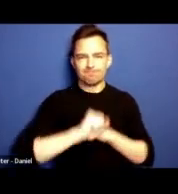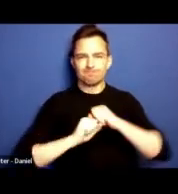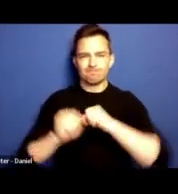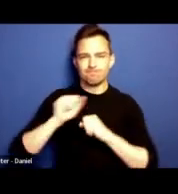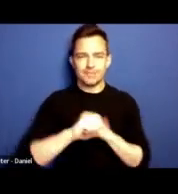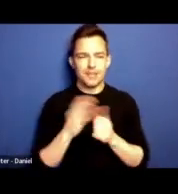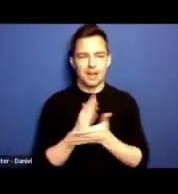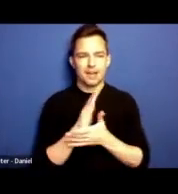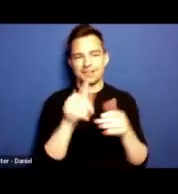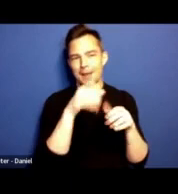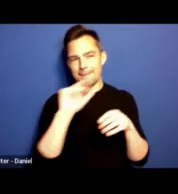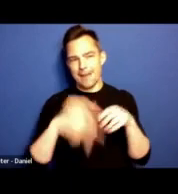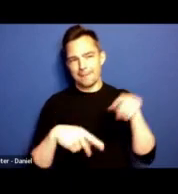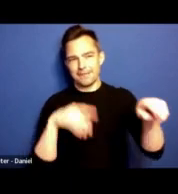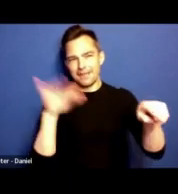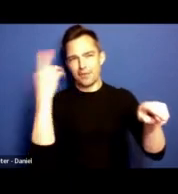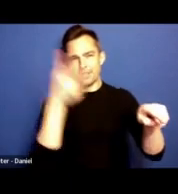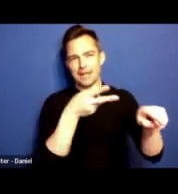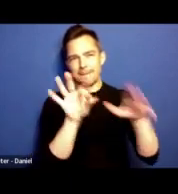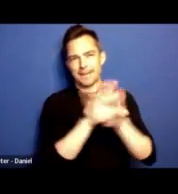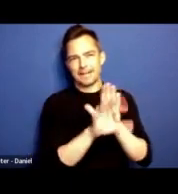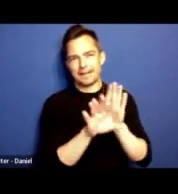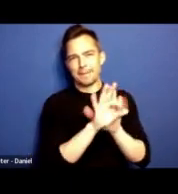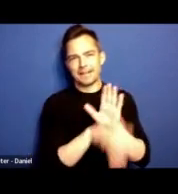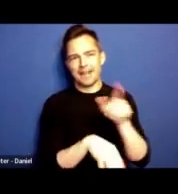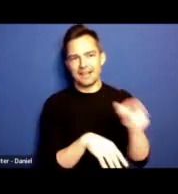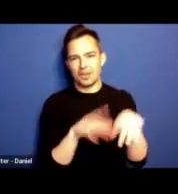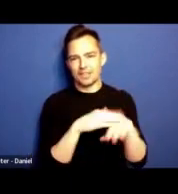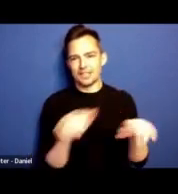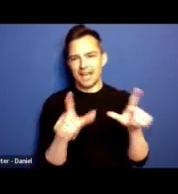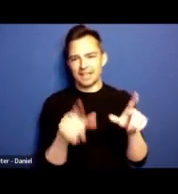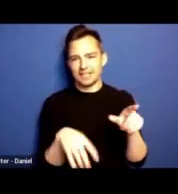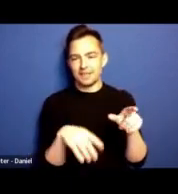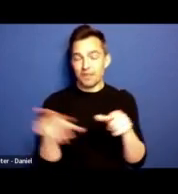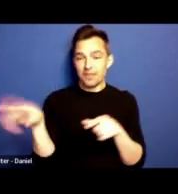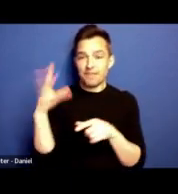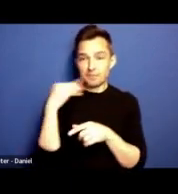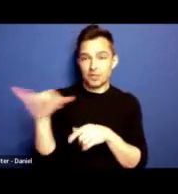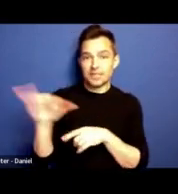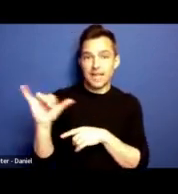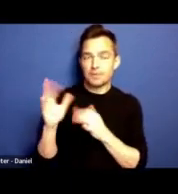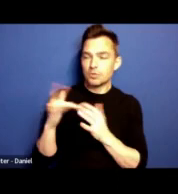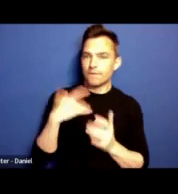the the map there on the left side of the of the slide, then you feel like you have met